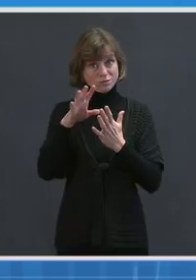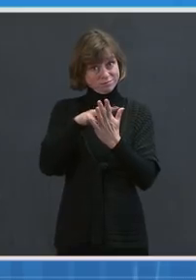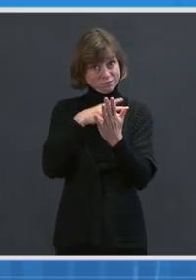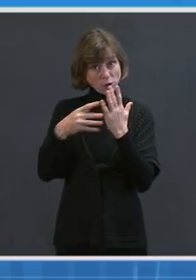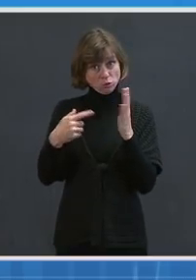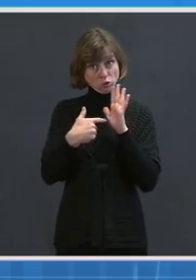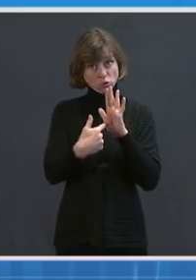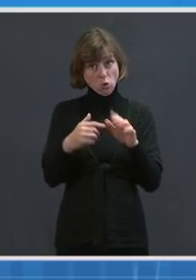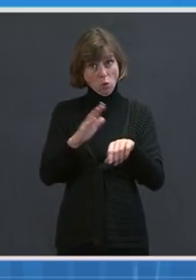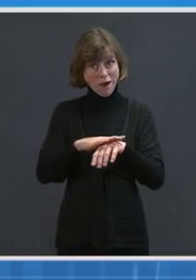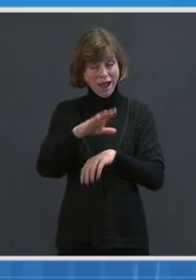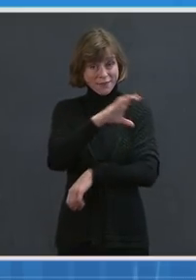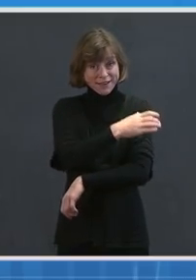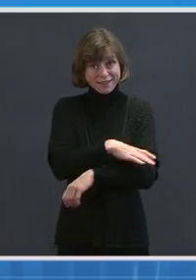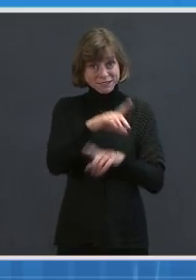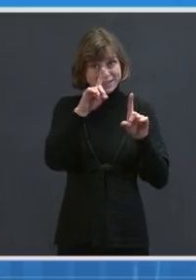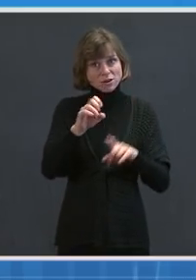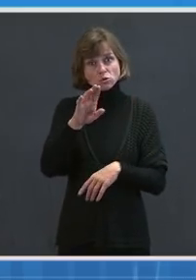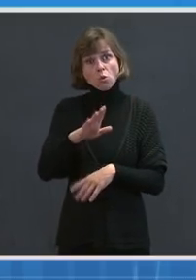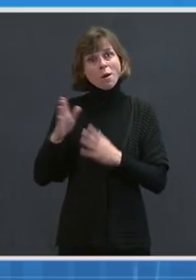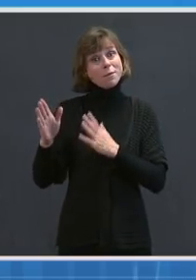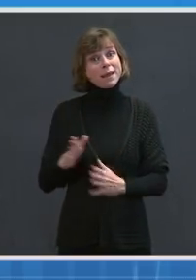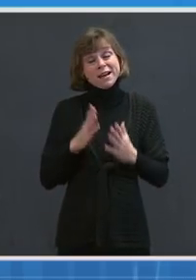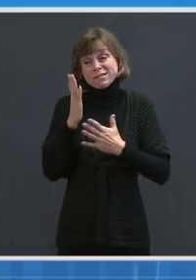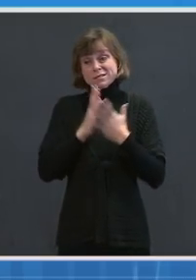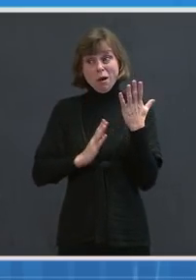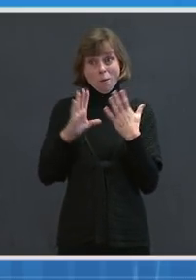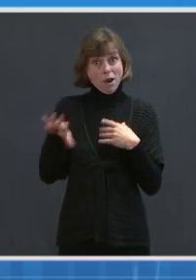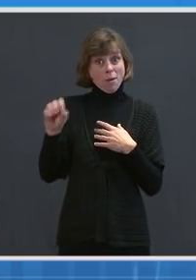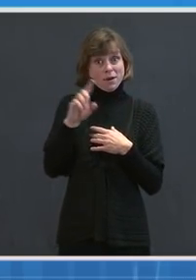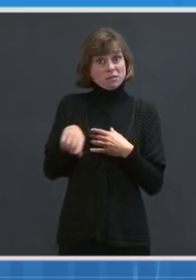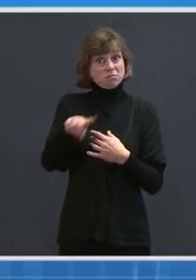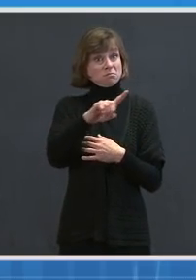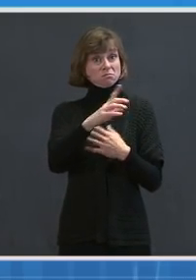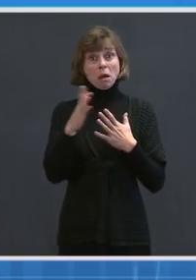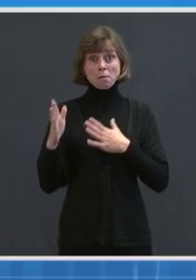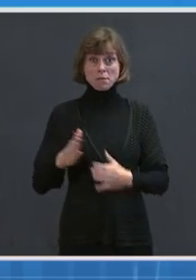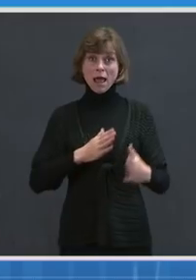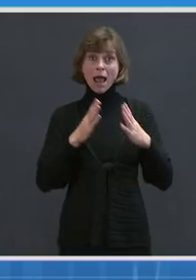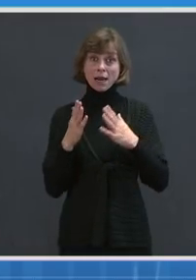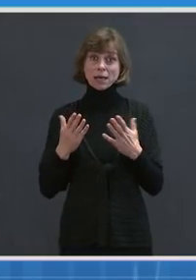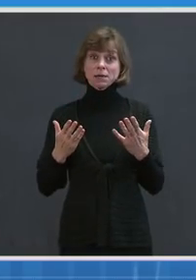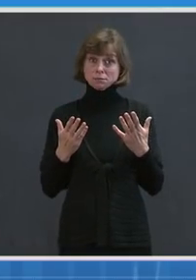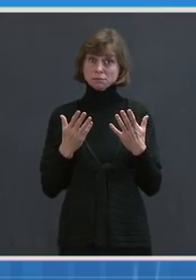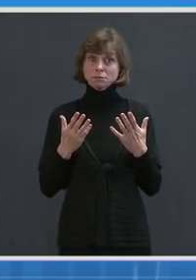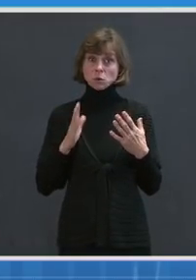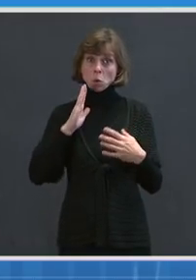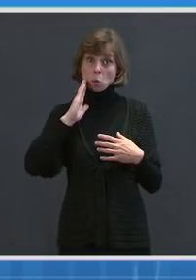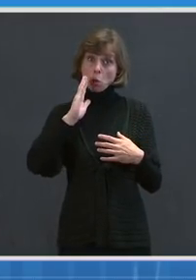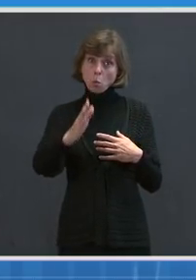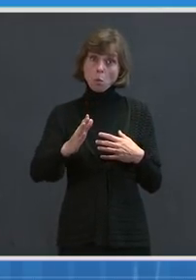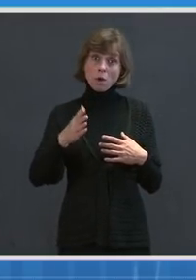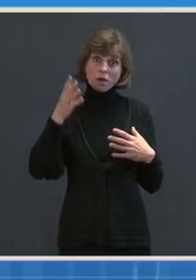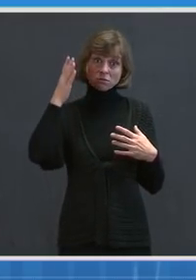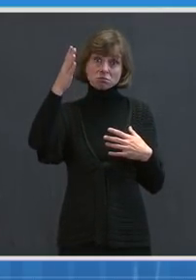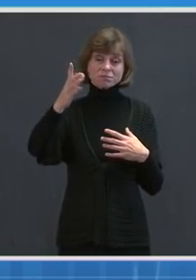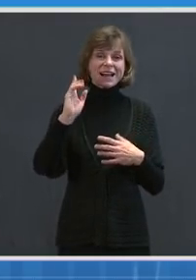or even plan -- as some companies are doing -- of, in the distance, giving a booster to the wild type.